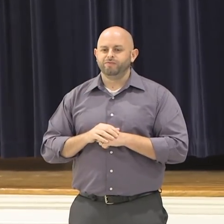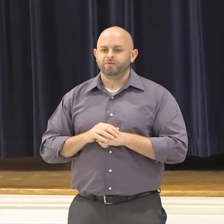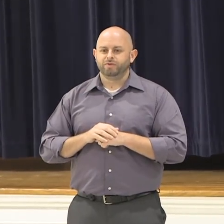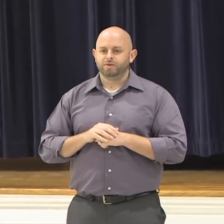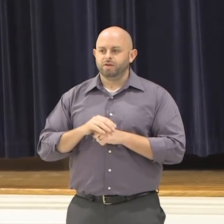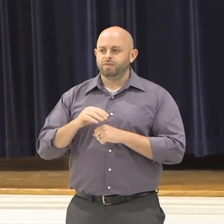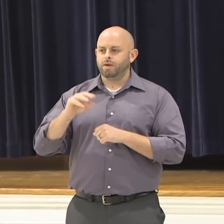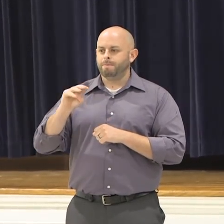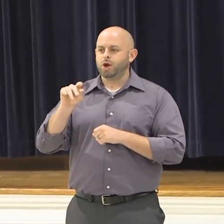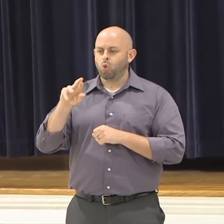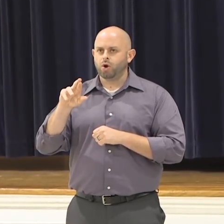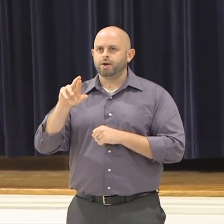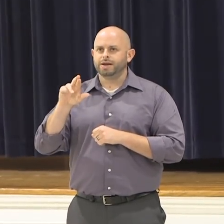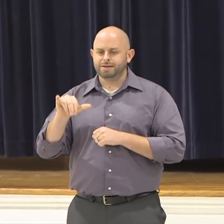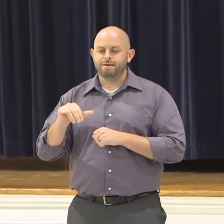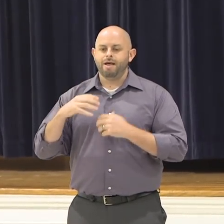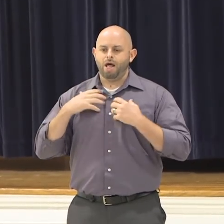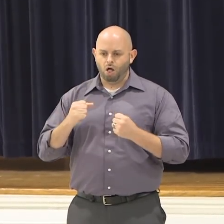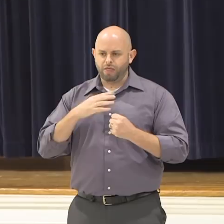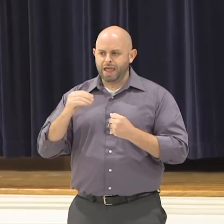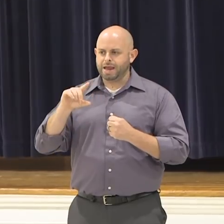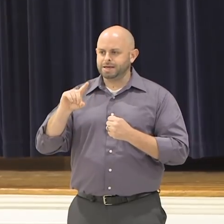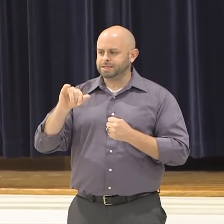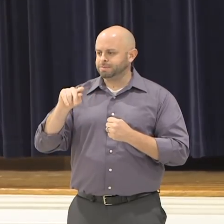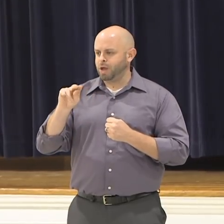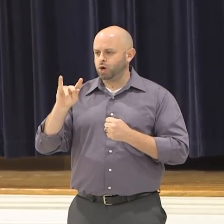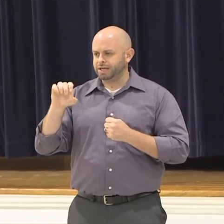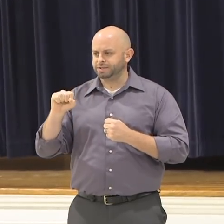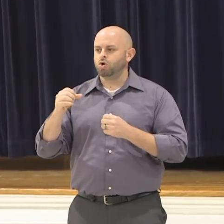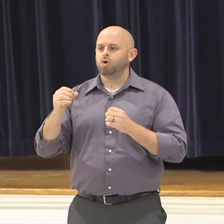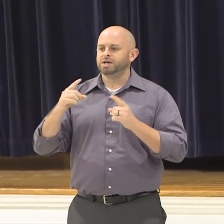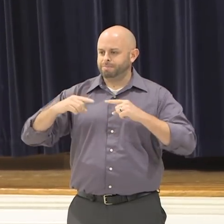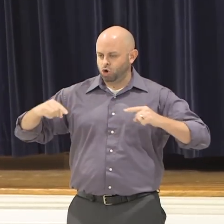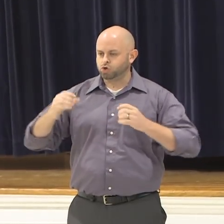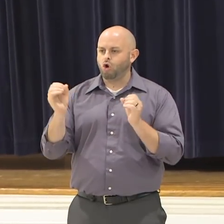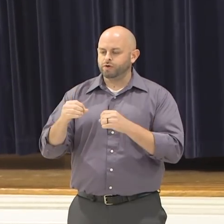disparities division or office released this report which highlights areas of